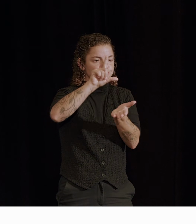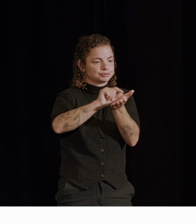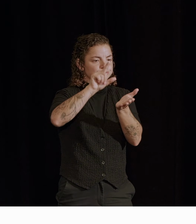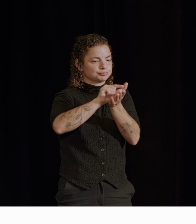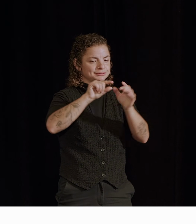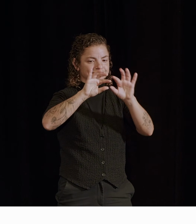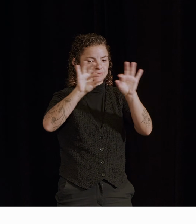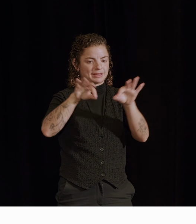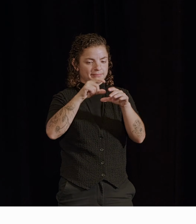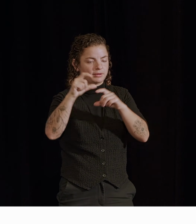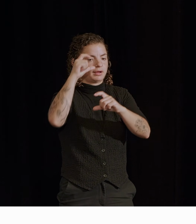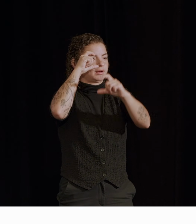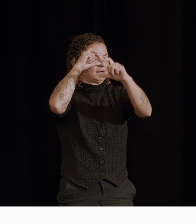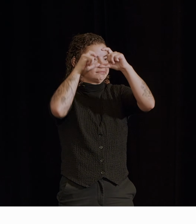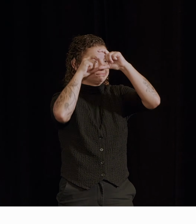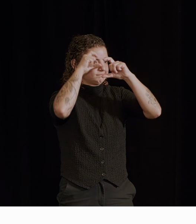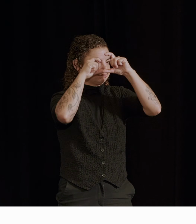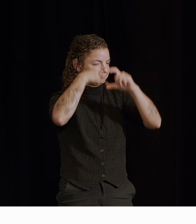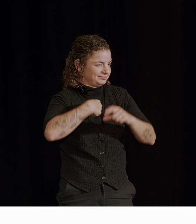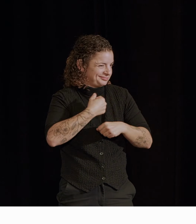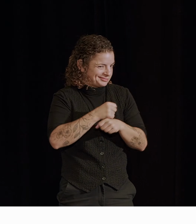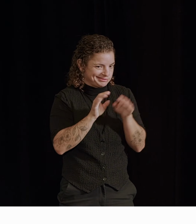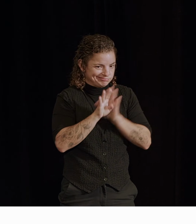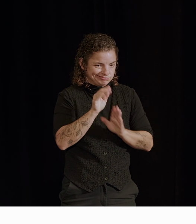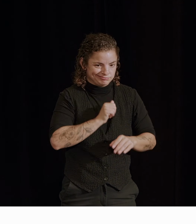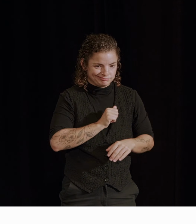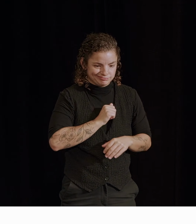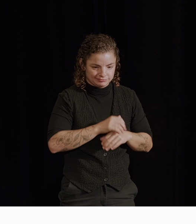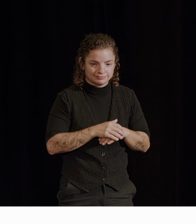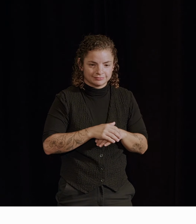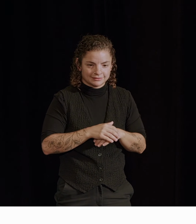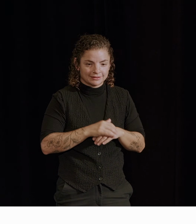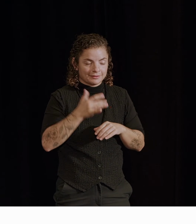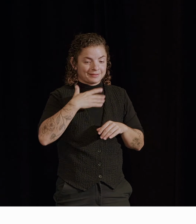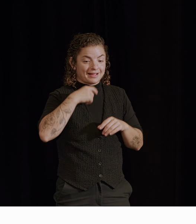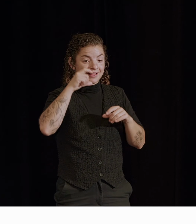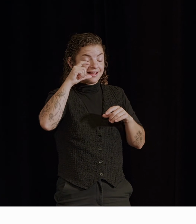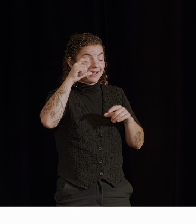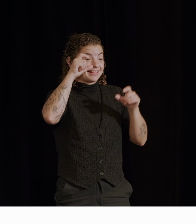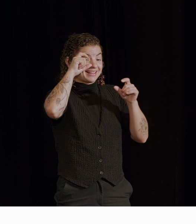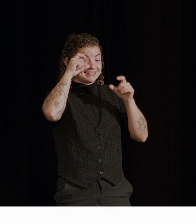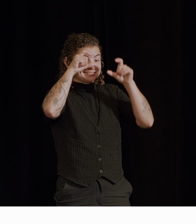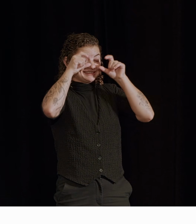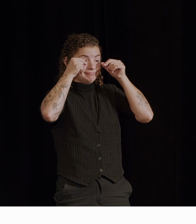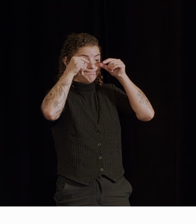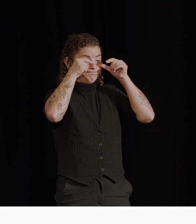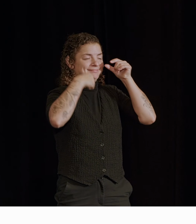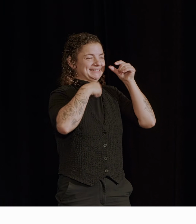lenses into. So I think this is sort of a live demonstration of some of the things